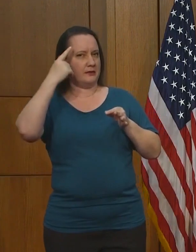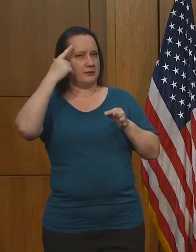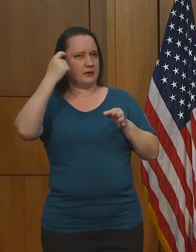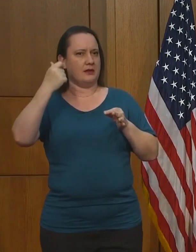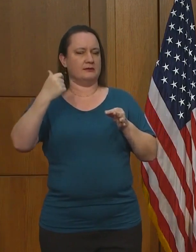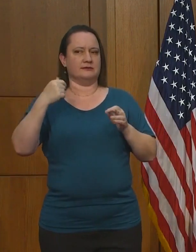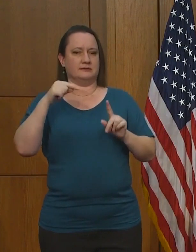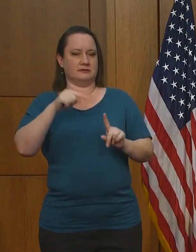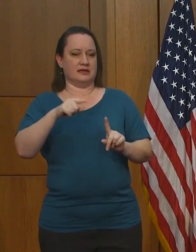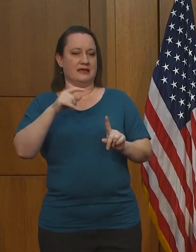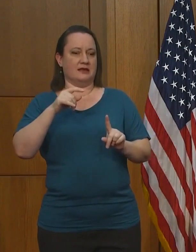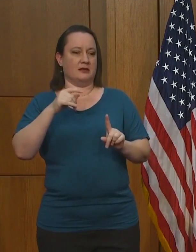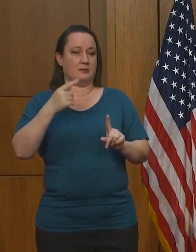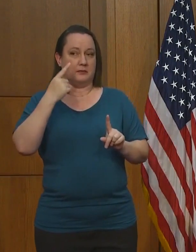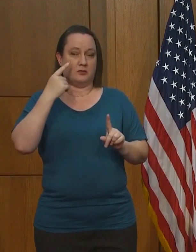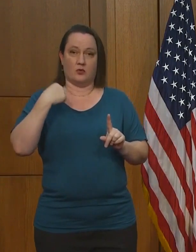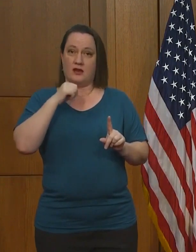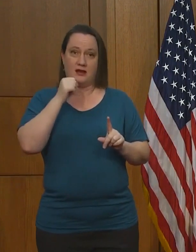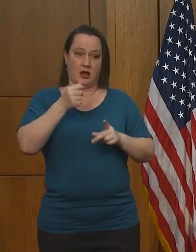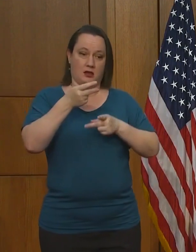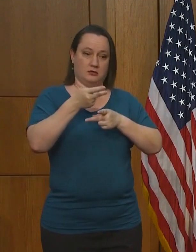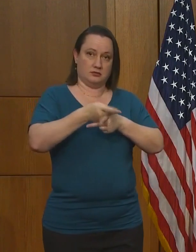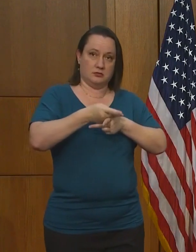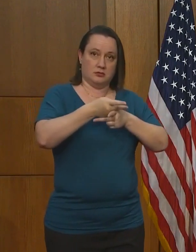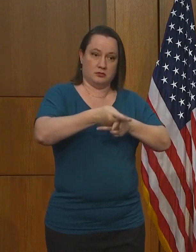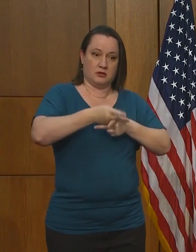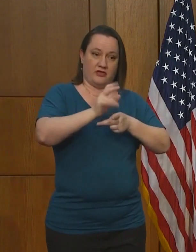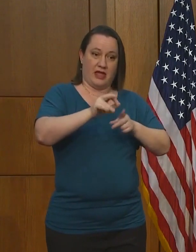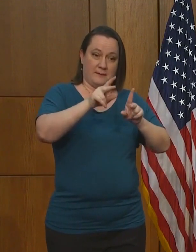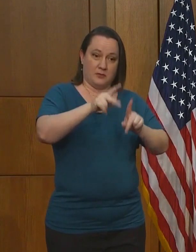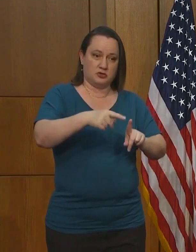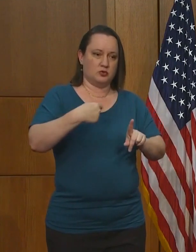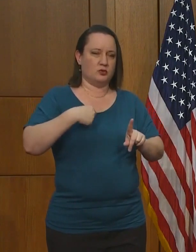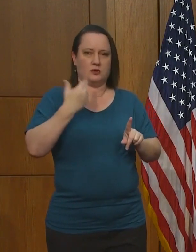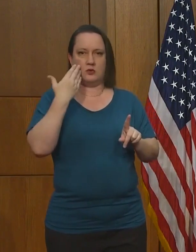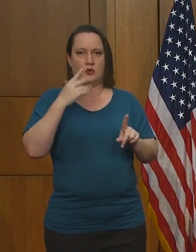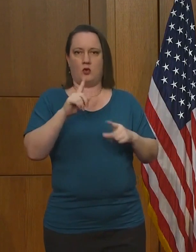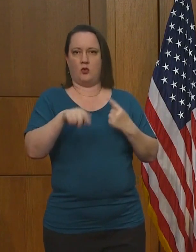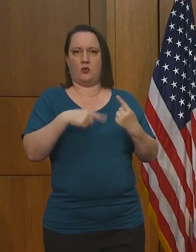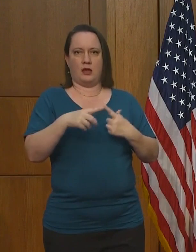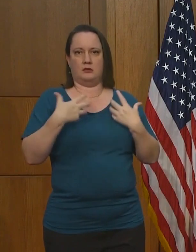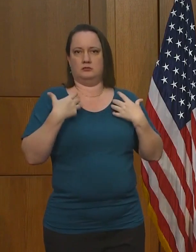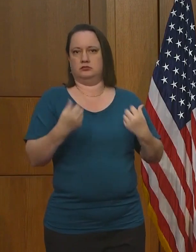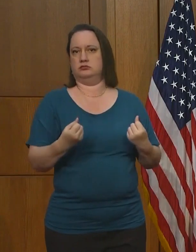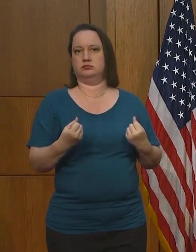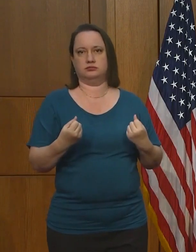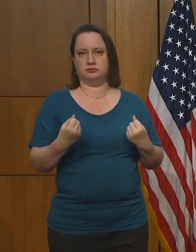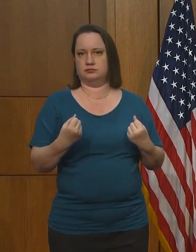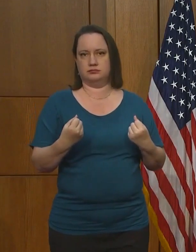BECAUSE WE WOULDN'T NECESSARILY THERE FOR KNOW ABOUT THEIR